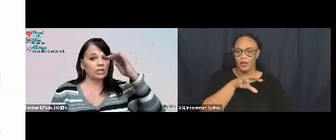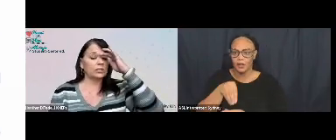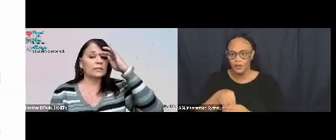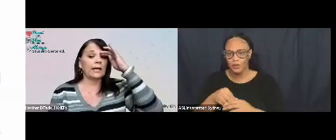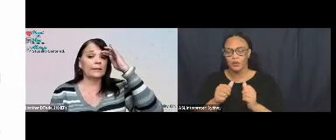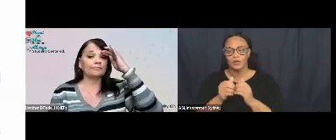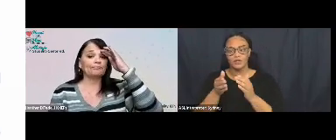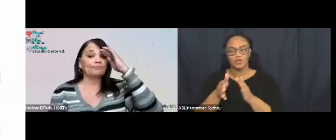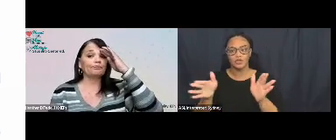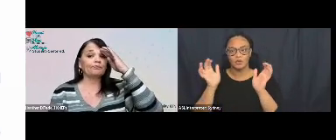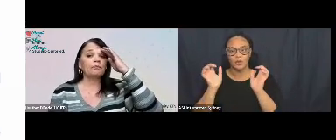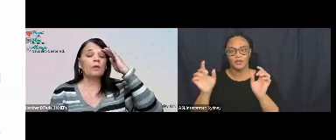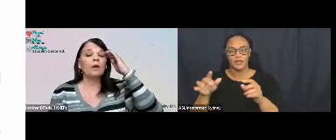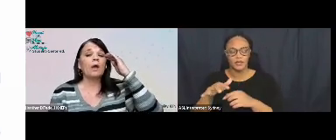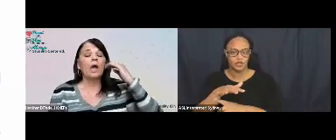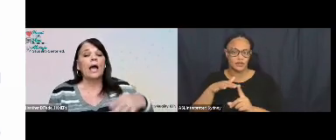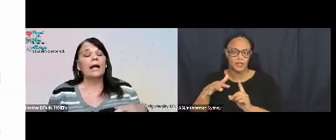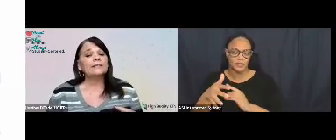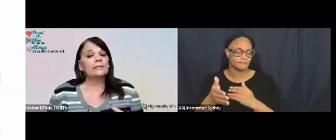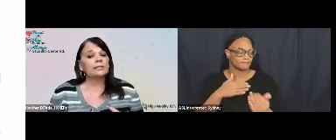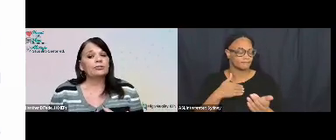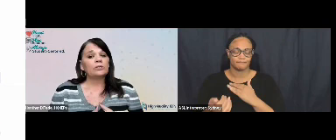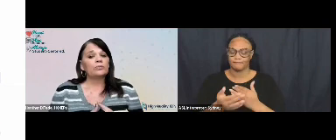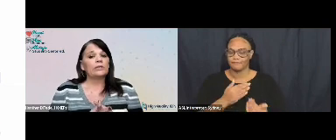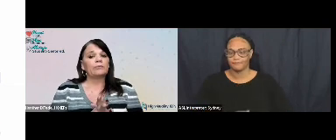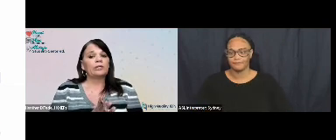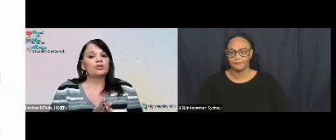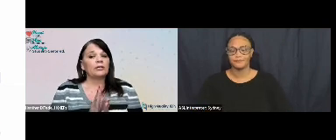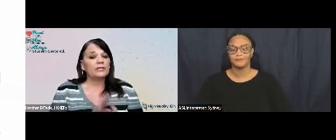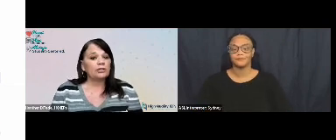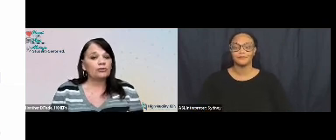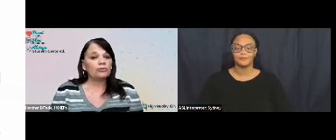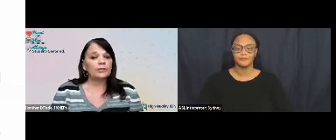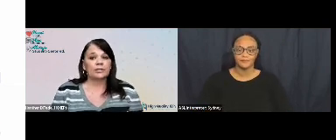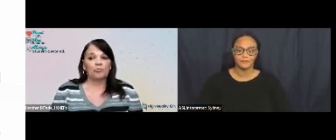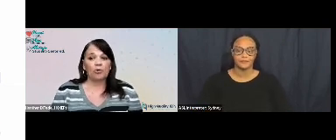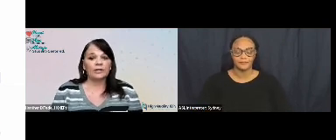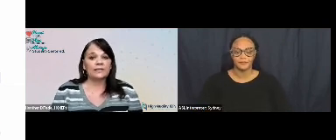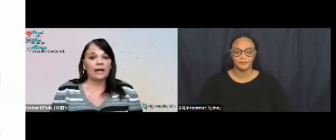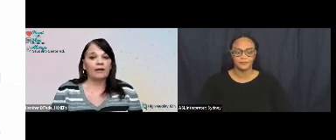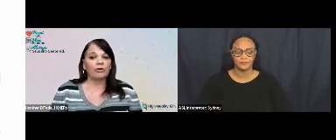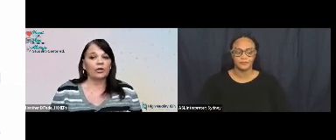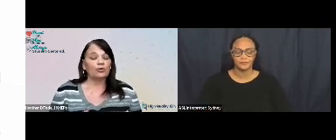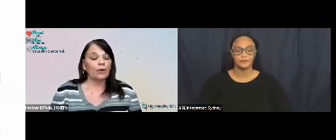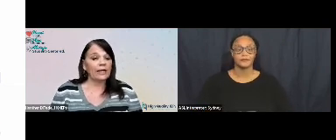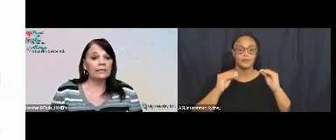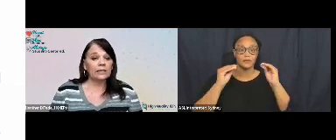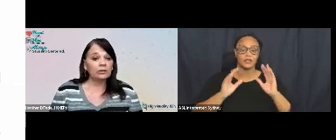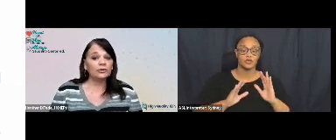education setting. As districts, we need to make sure our teachers and support staff are trained